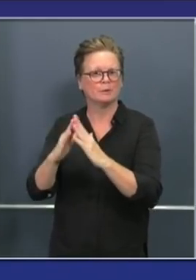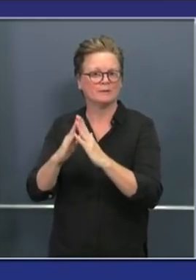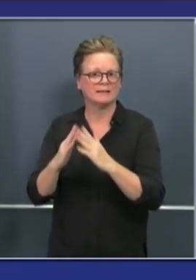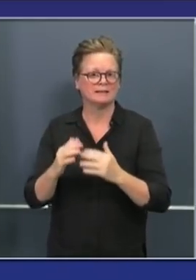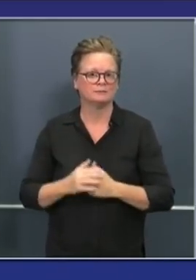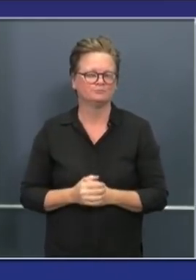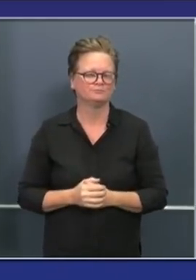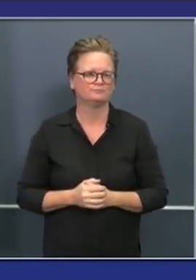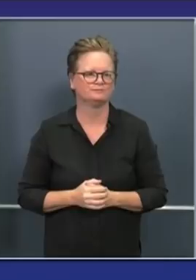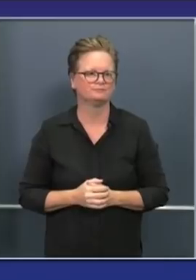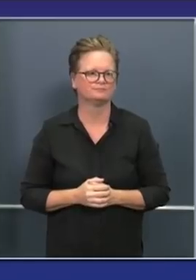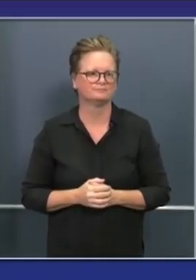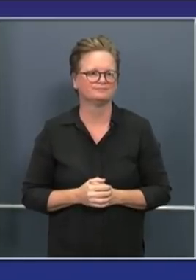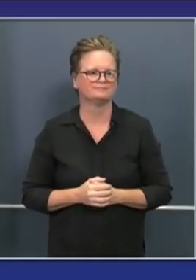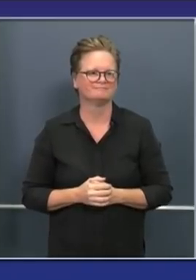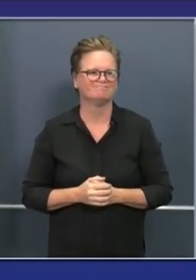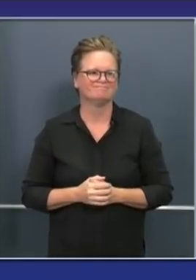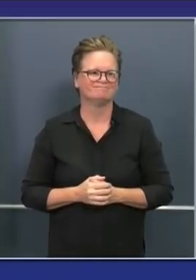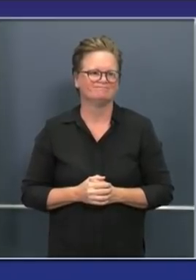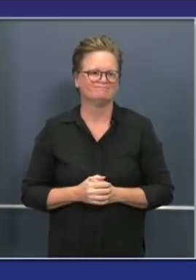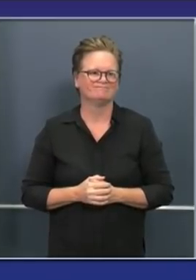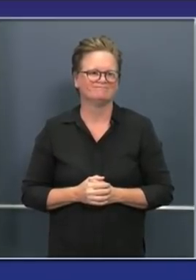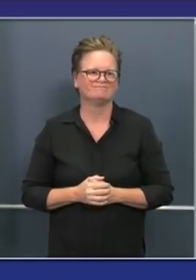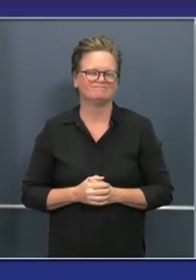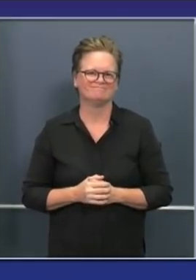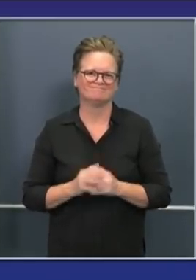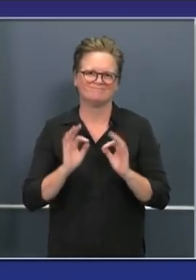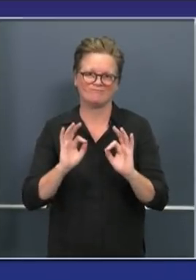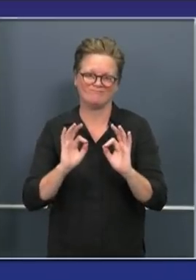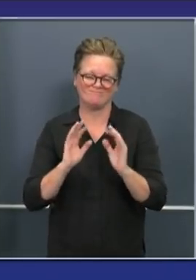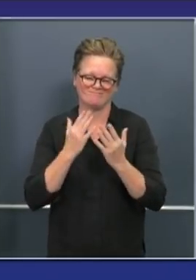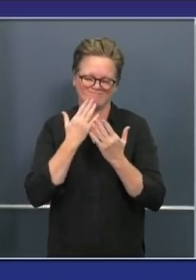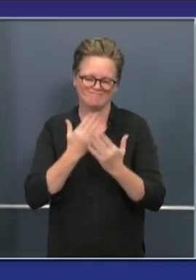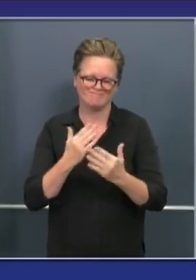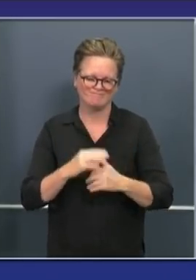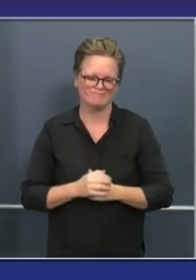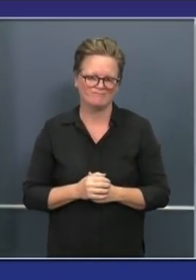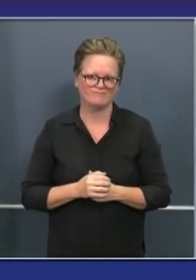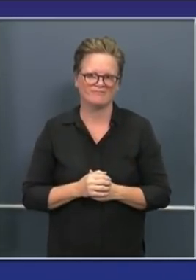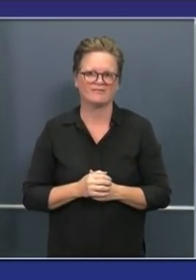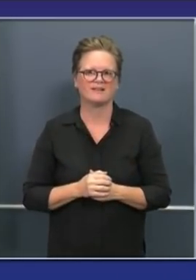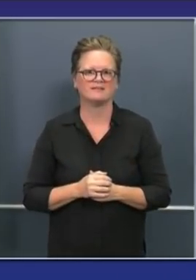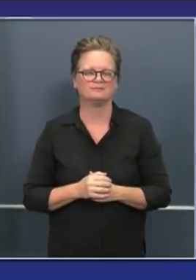BACK TO YOU, GOVERNOR. THANK YOU. YOU HAVE BEEN LISTENING TO GOVERNOR NEWSOM AND STATE OFFICIALS, INCLUDING DR. MARK